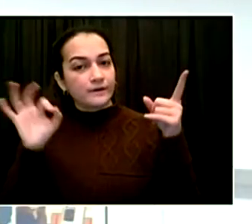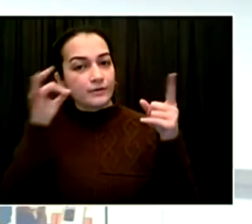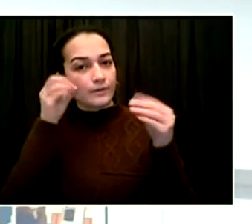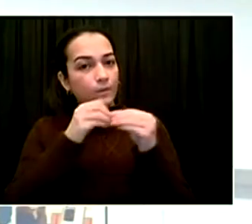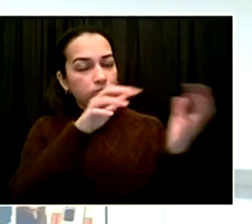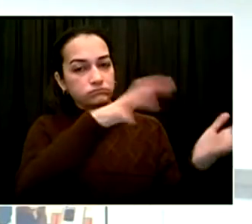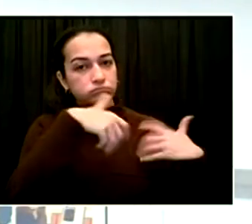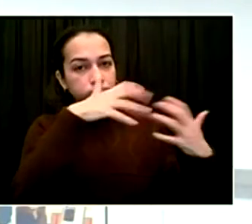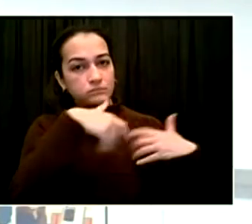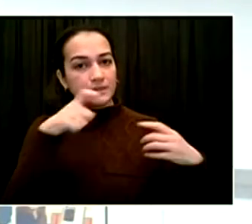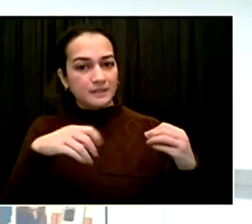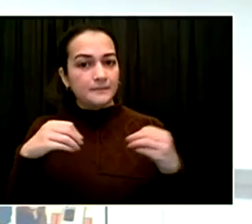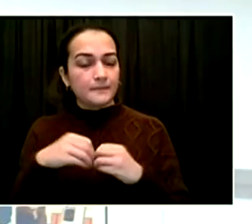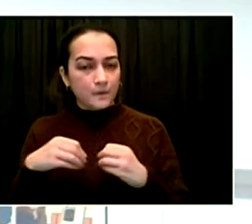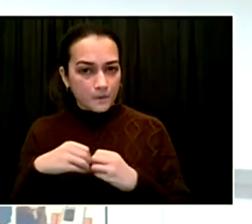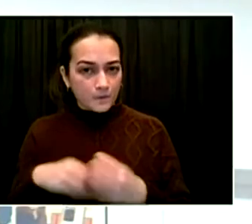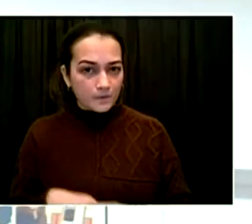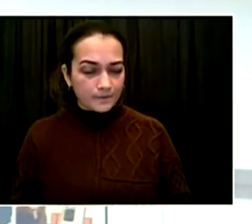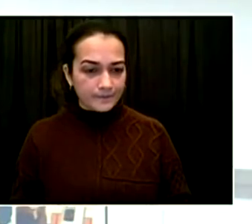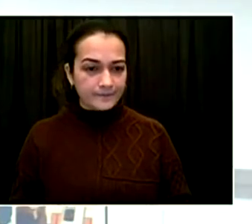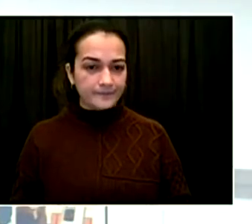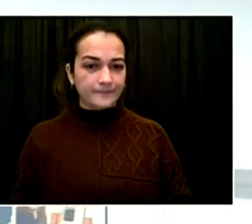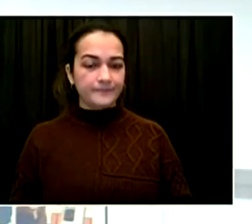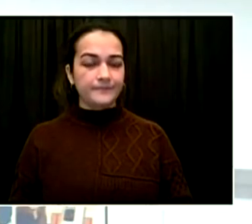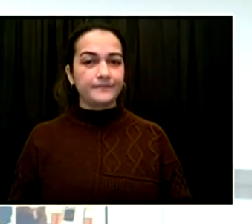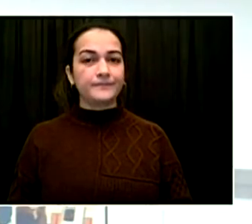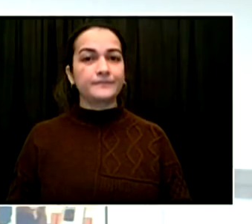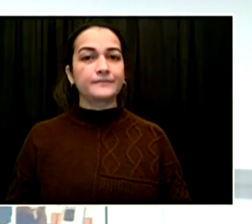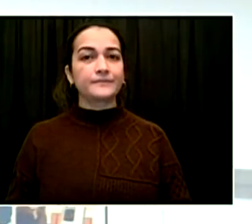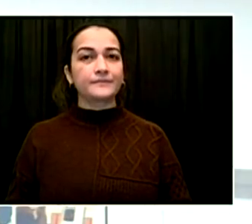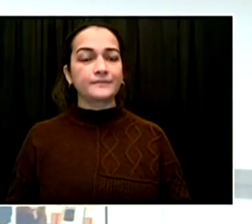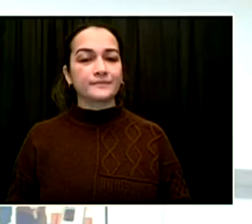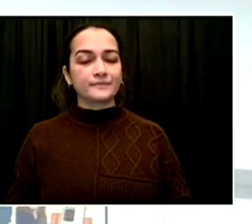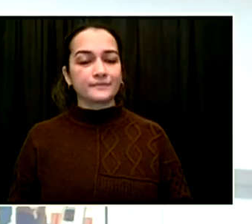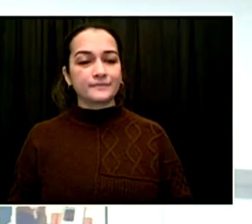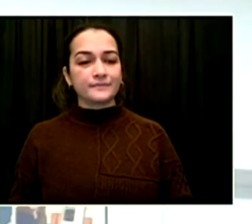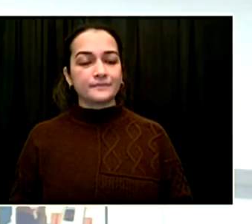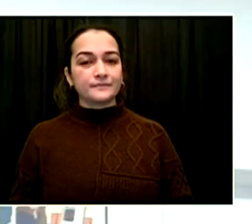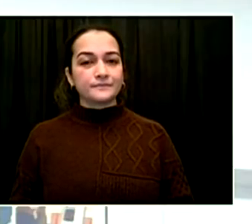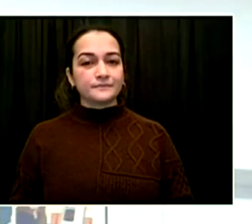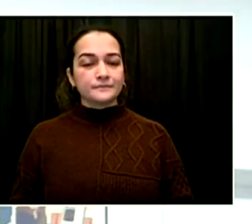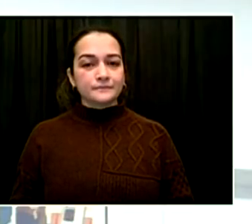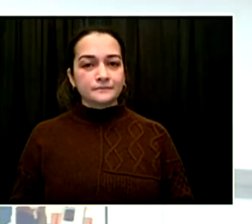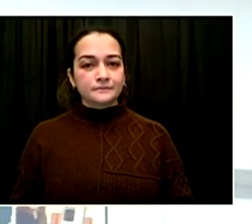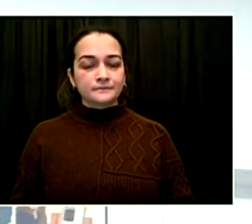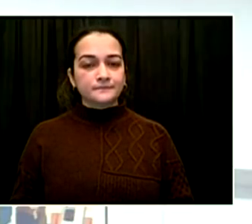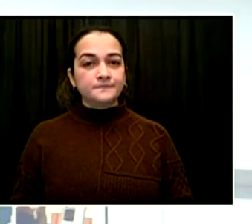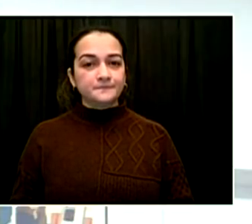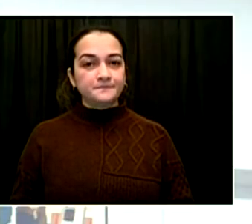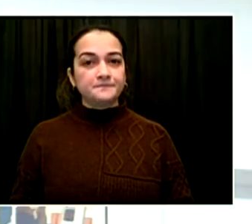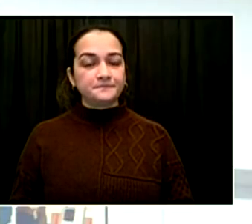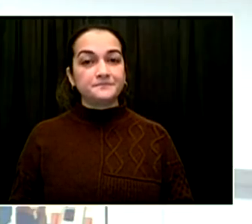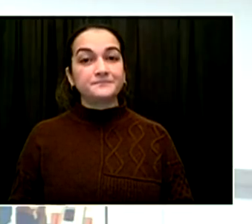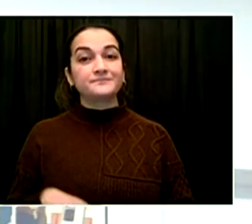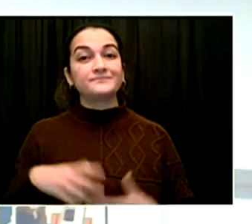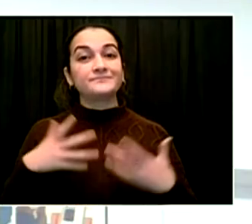SUPPLY FROM THE FEDERAL GOVERNMENT AND UTILIZE OUR ROBUST DISTRIBUTION CHANNELS TO